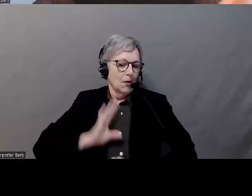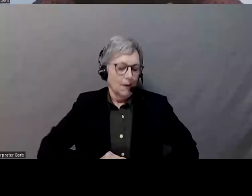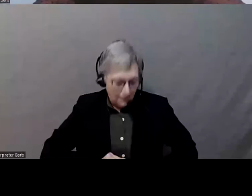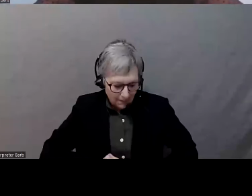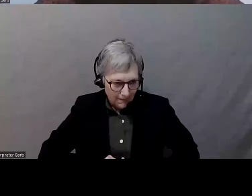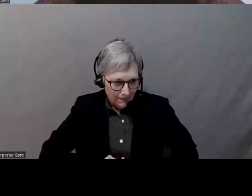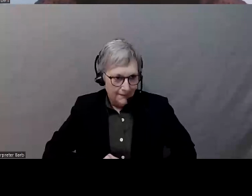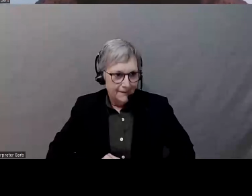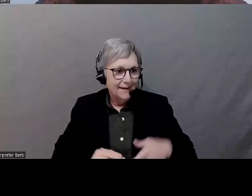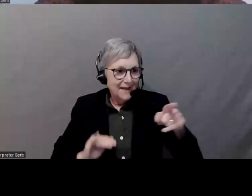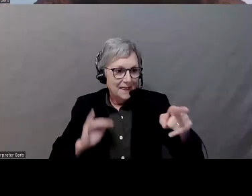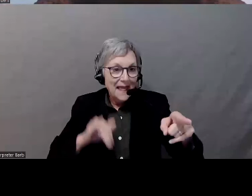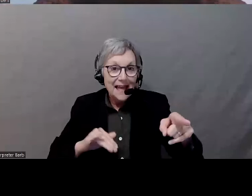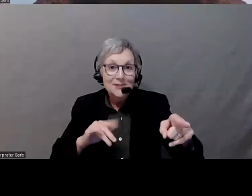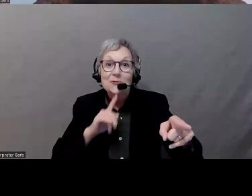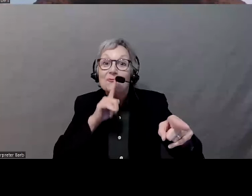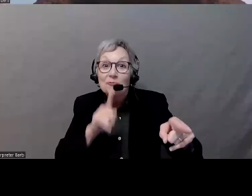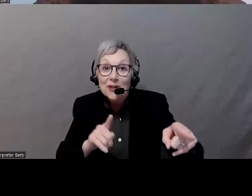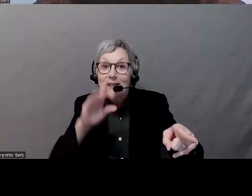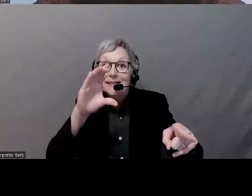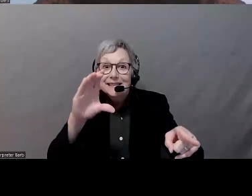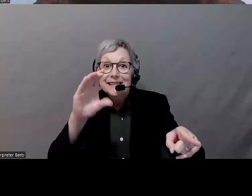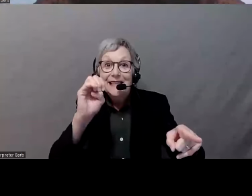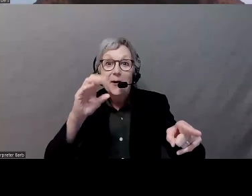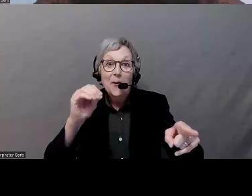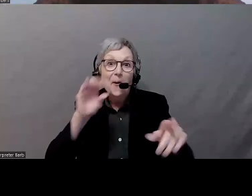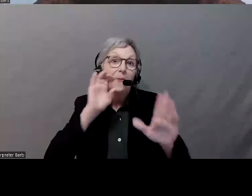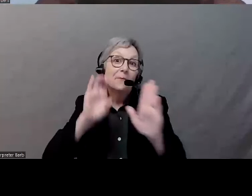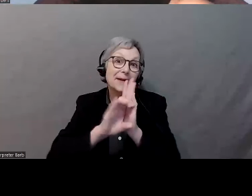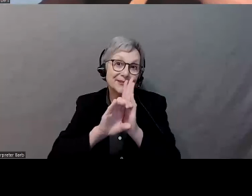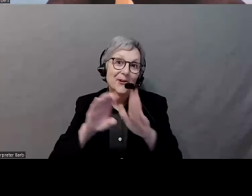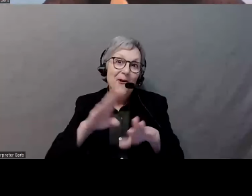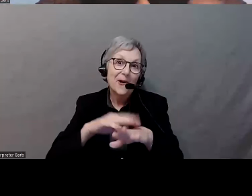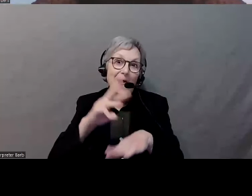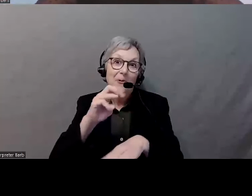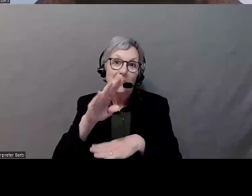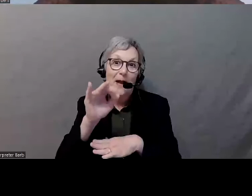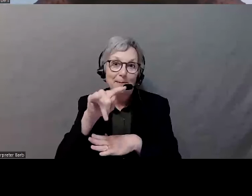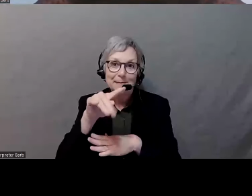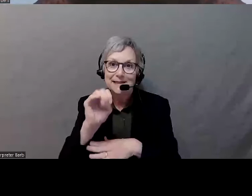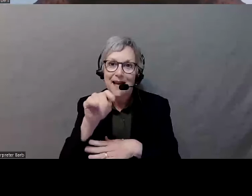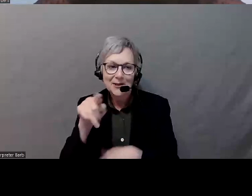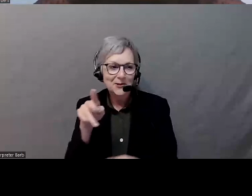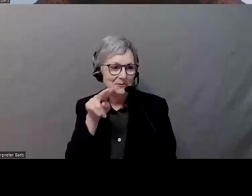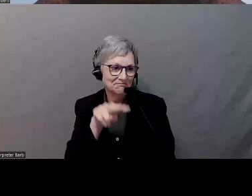CEO WEBSITE FOR SOME YEARS. YOU LOOK AT THIS PICTURE AND YOU THINK SUPER